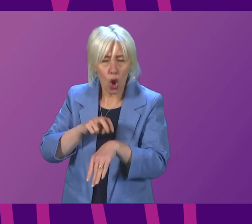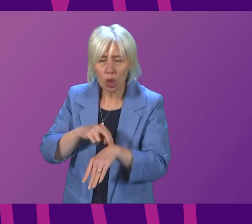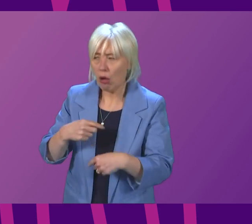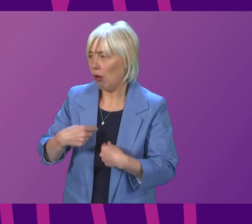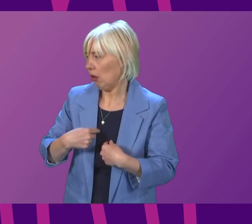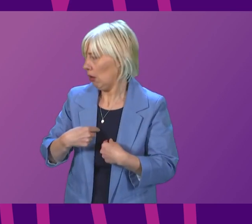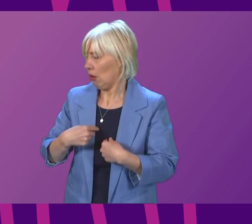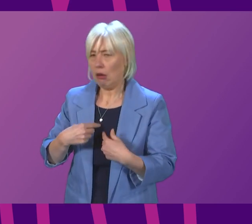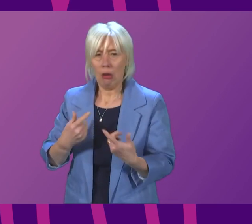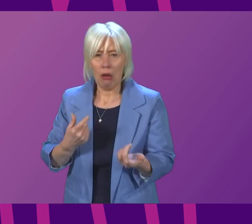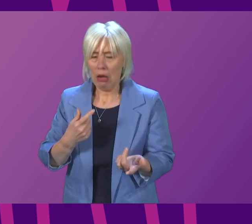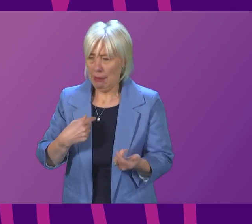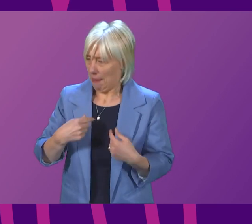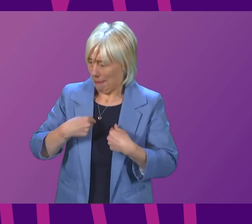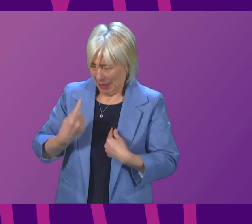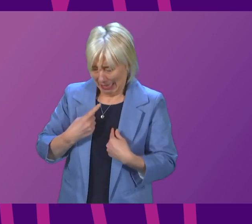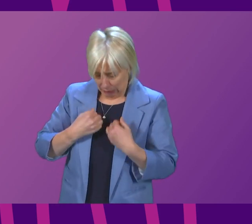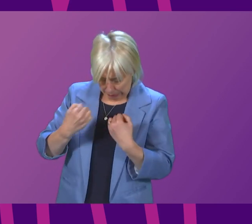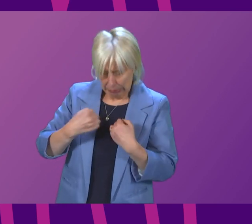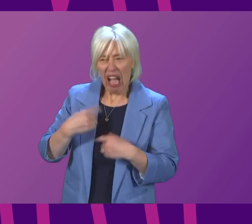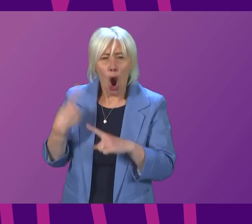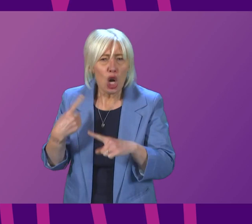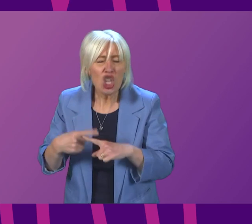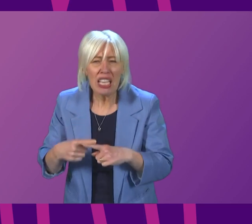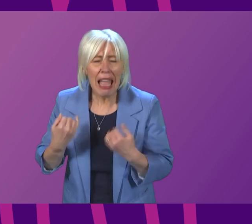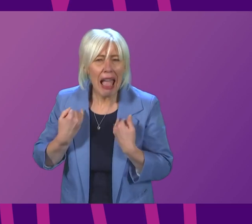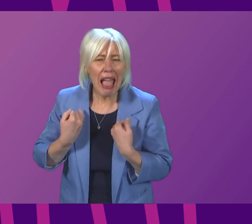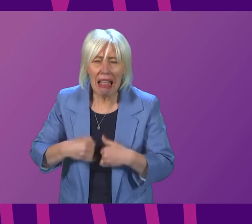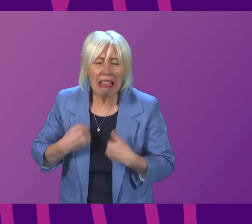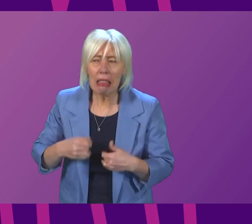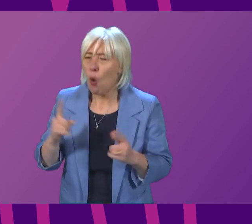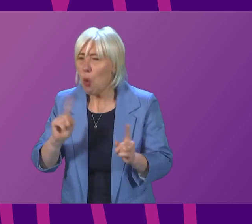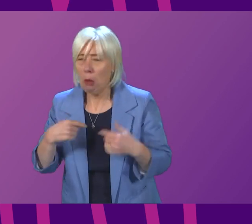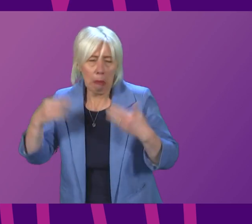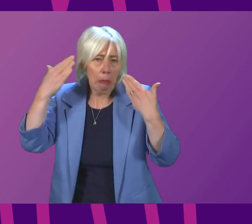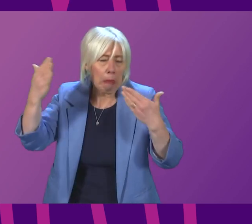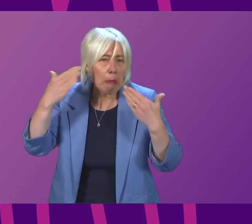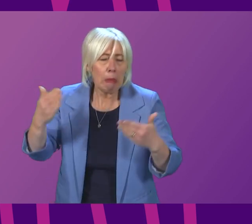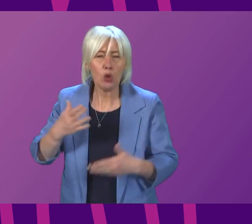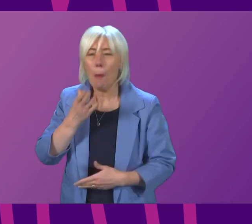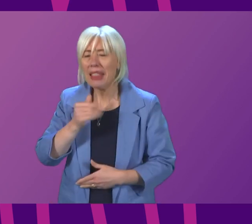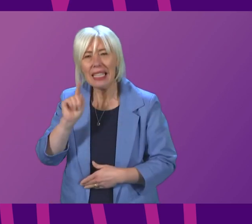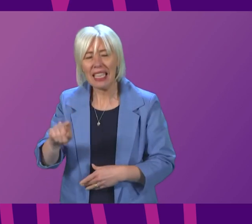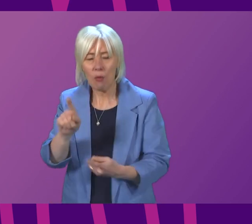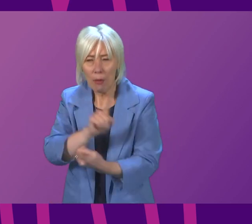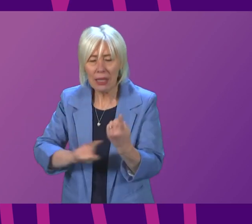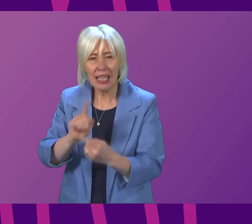an urgent case to hear about the suspension of services. Can we please get the meeting that I asked Humza Yousaf for, and can we get sight of